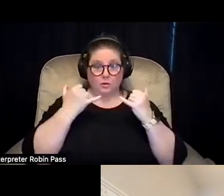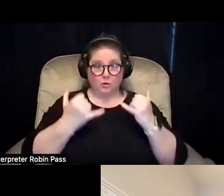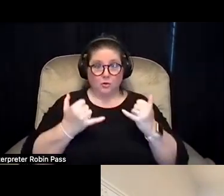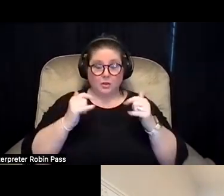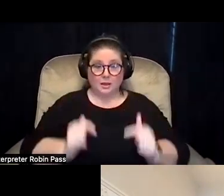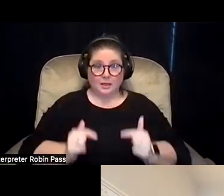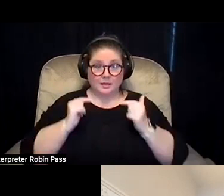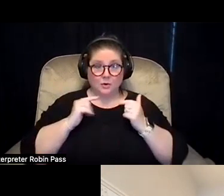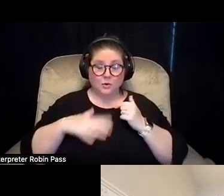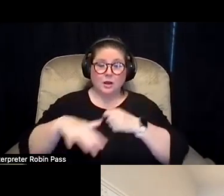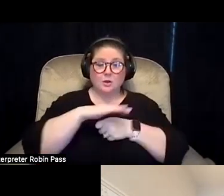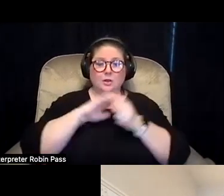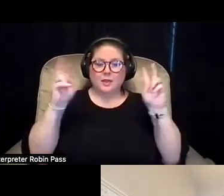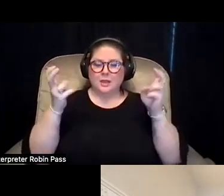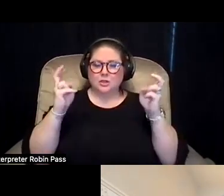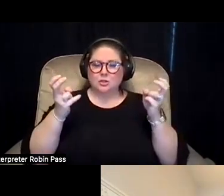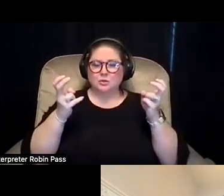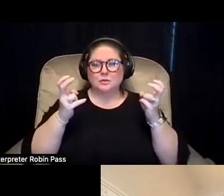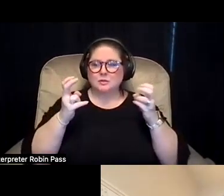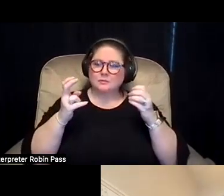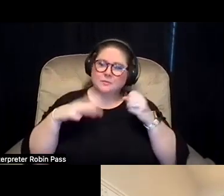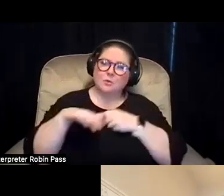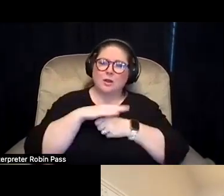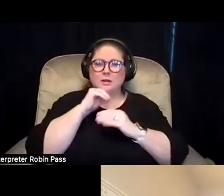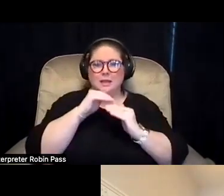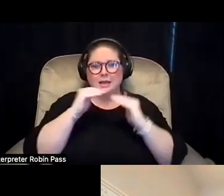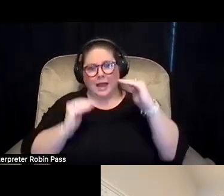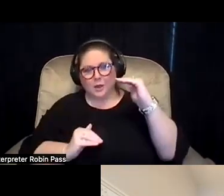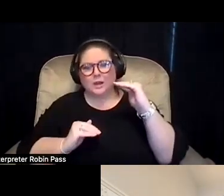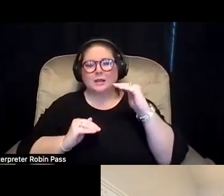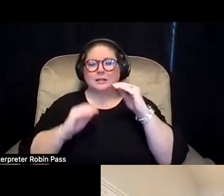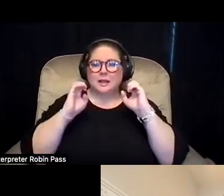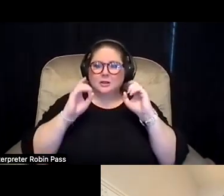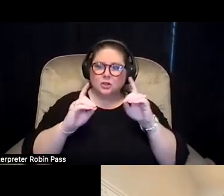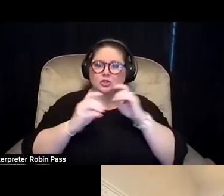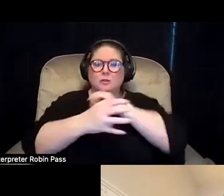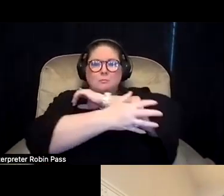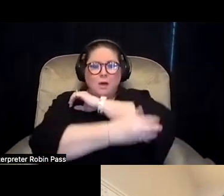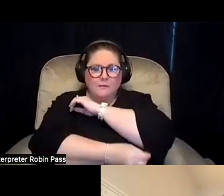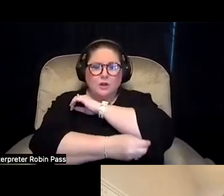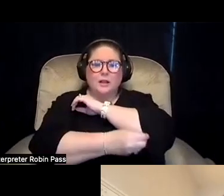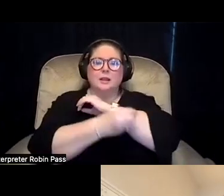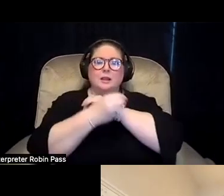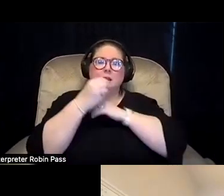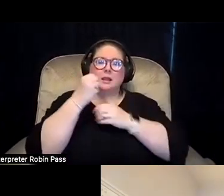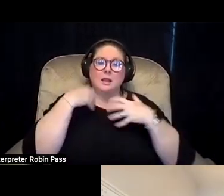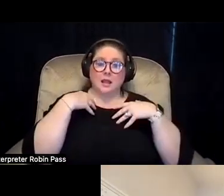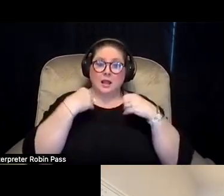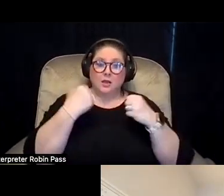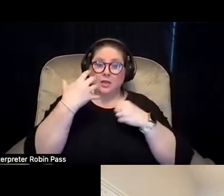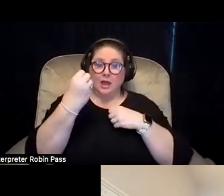the issues around inequities in education around poverty even health outcomes they see these on the